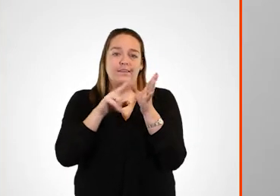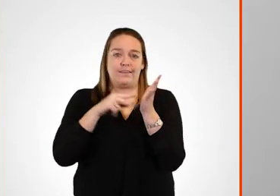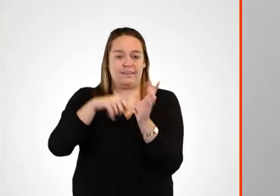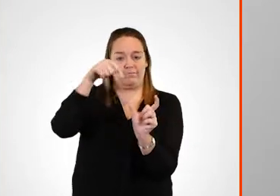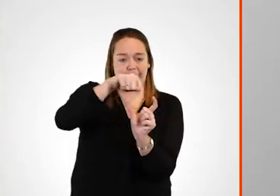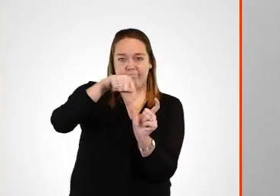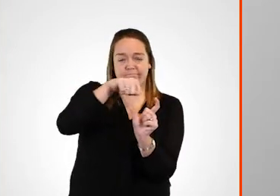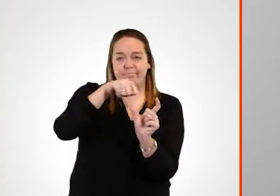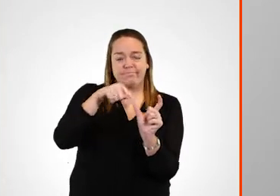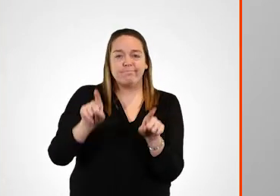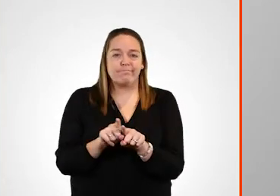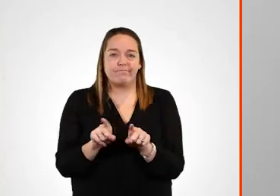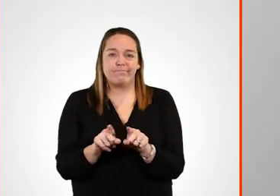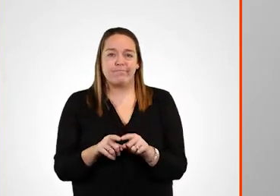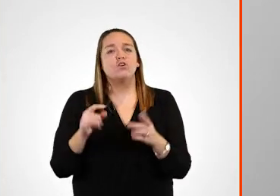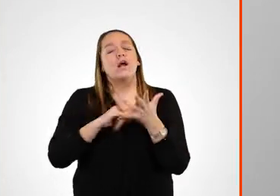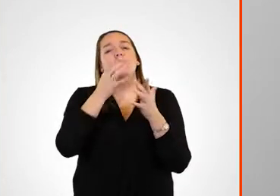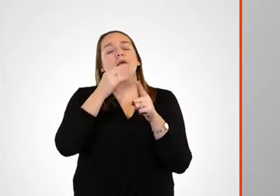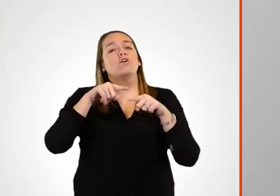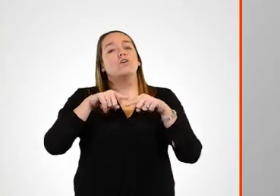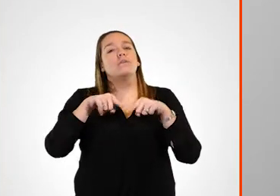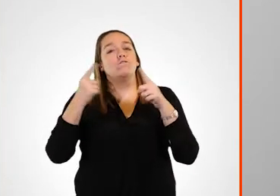So let's change the topic just a little bit and talk about kids